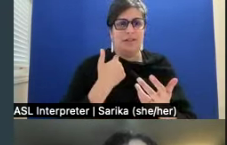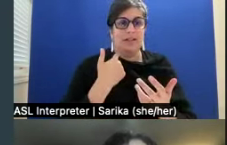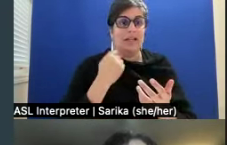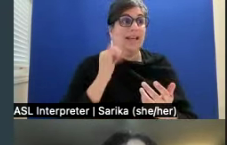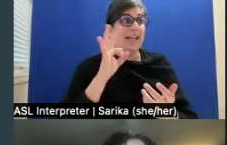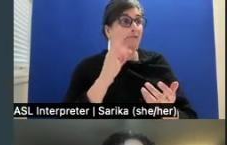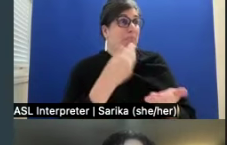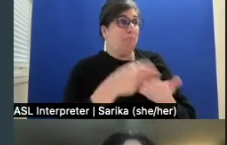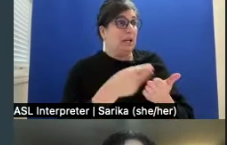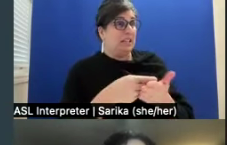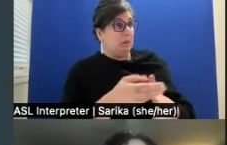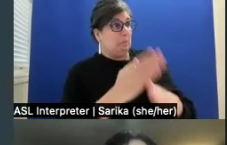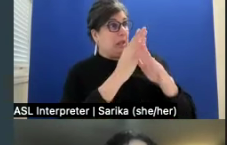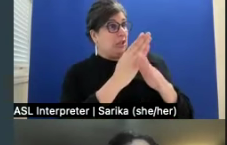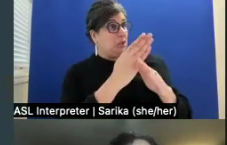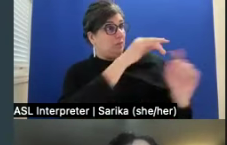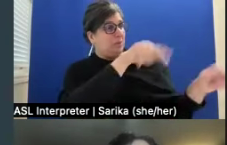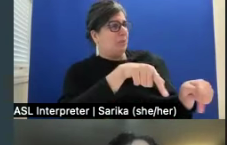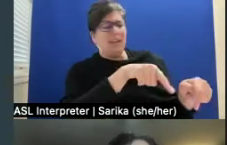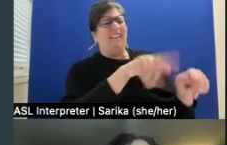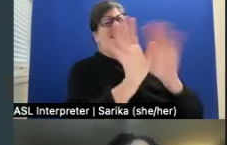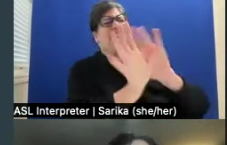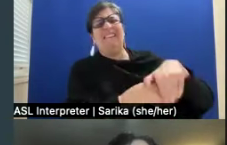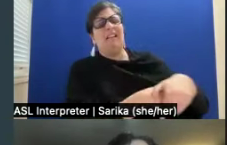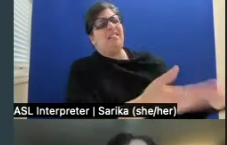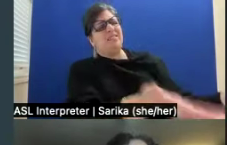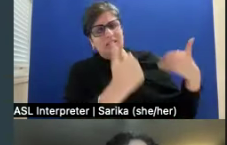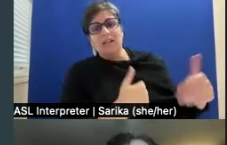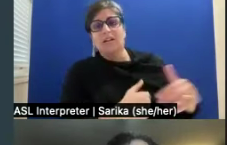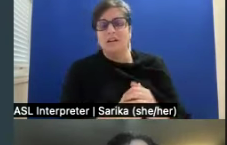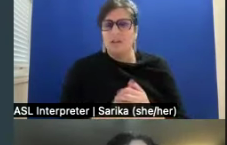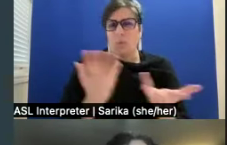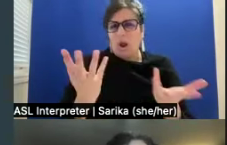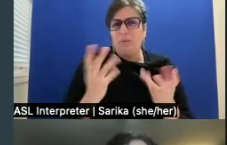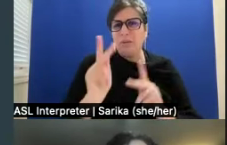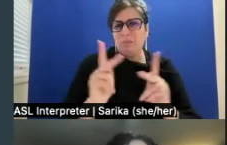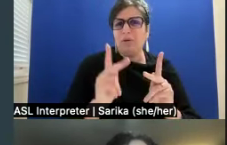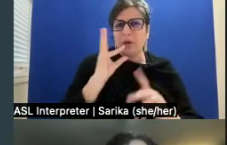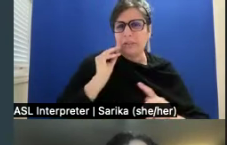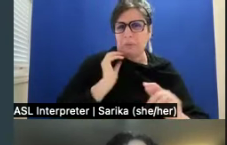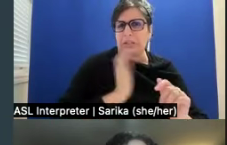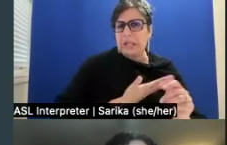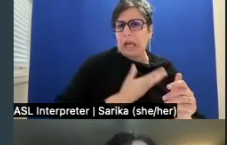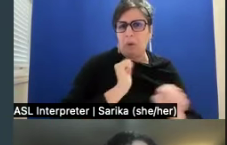to people experiencing, our work or being in, communion